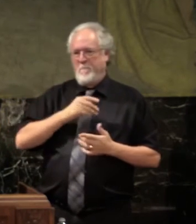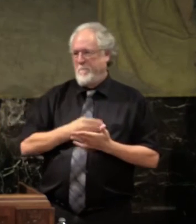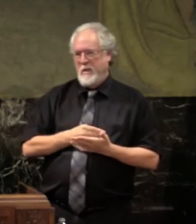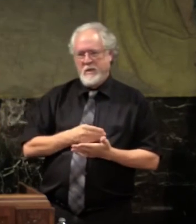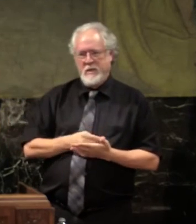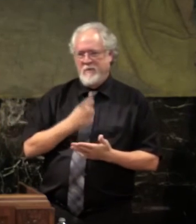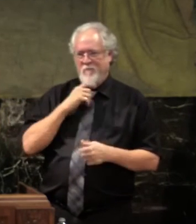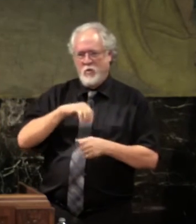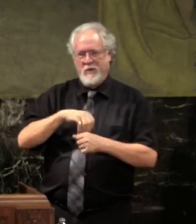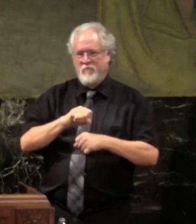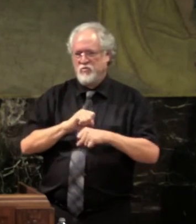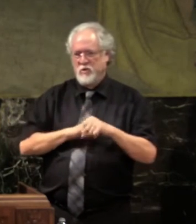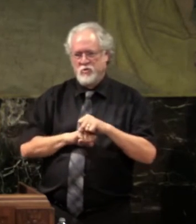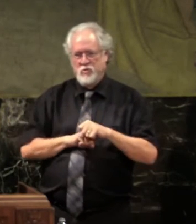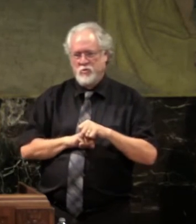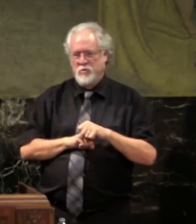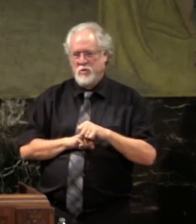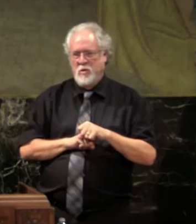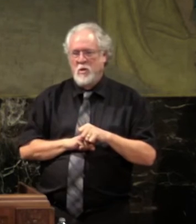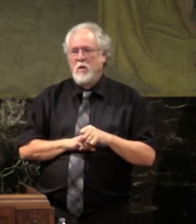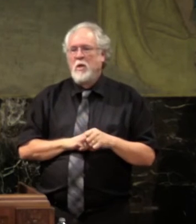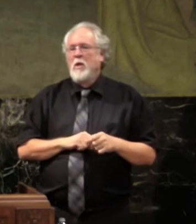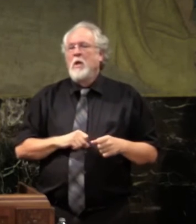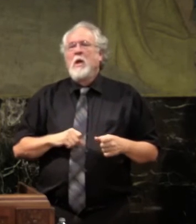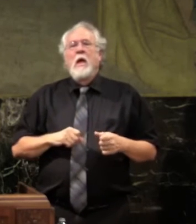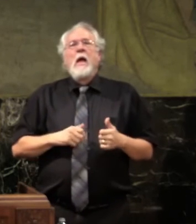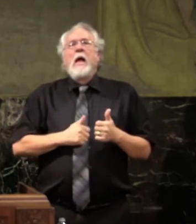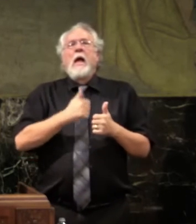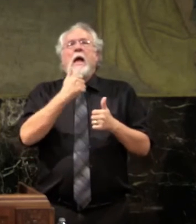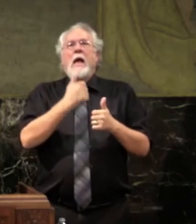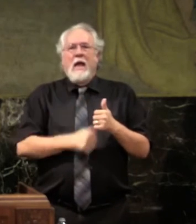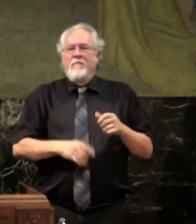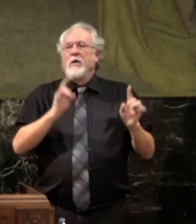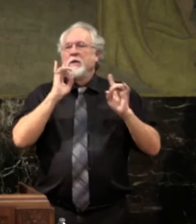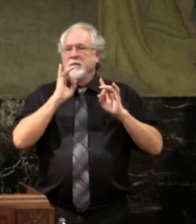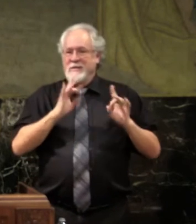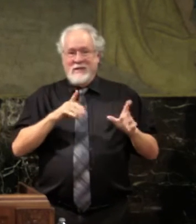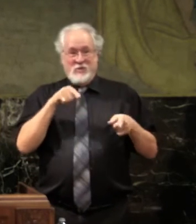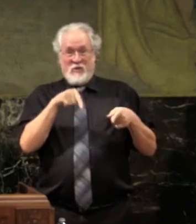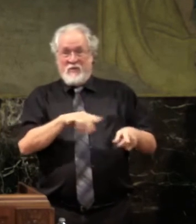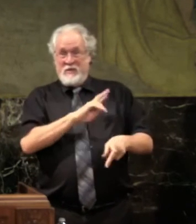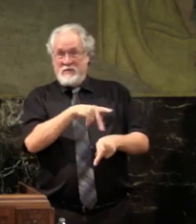and in every disaster of this nature in